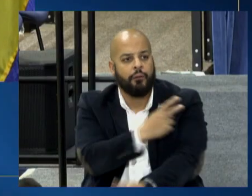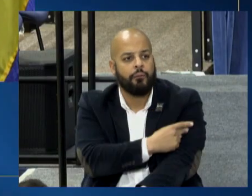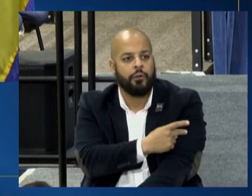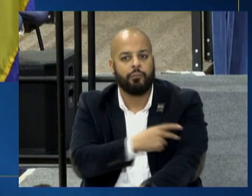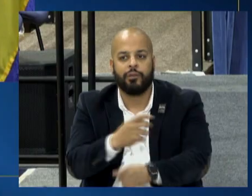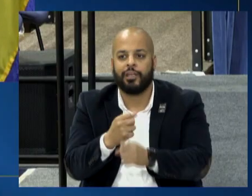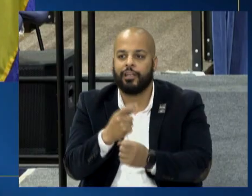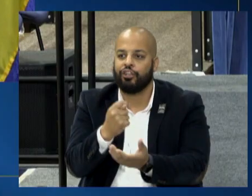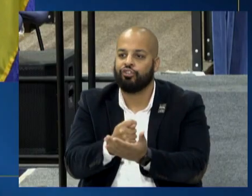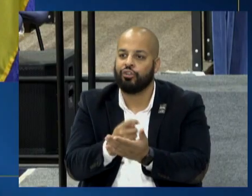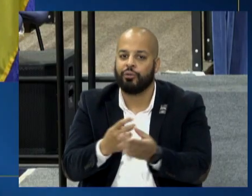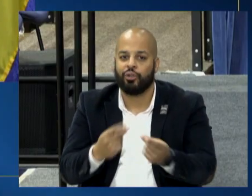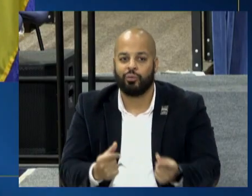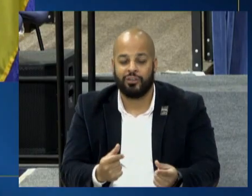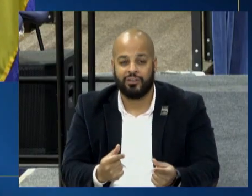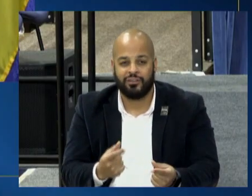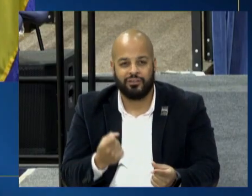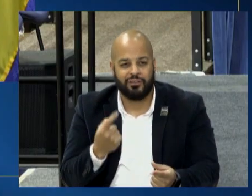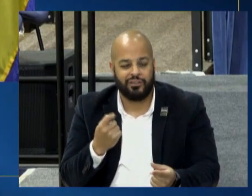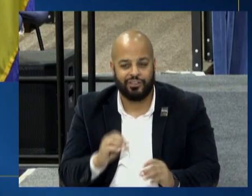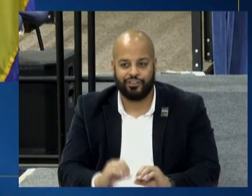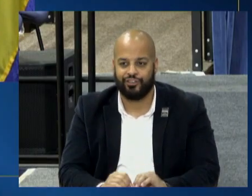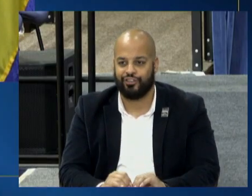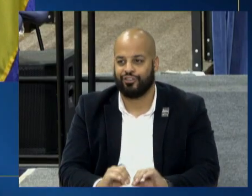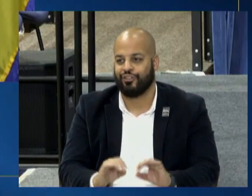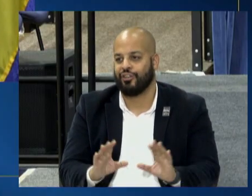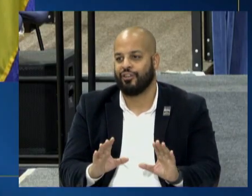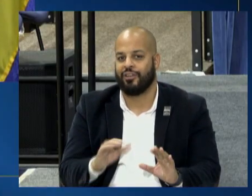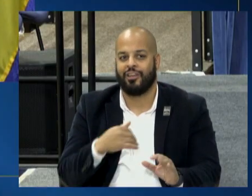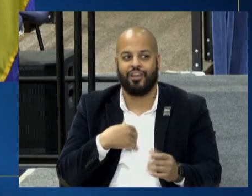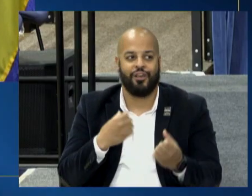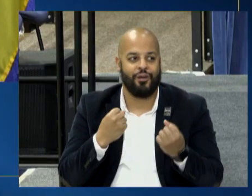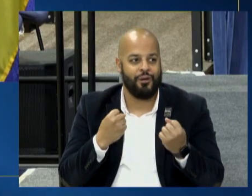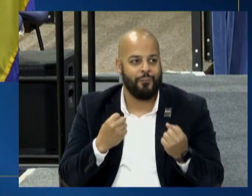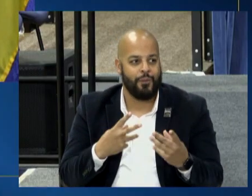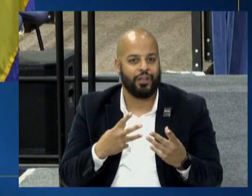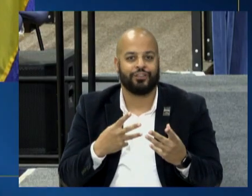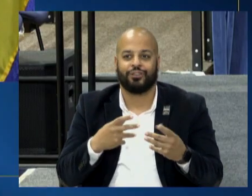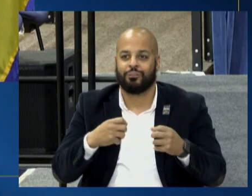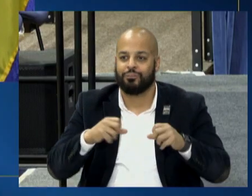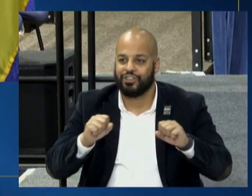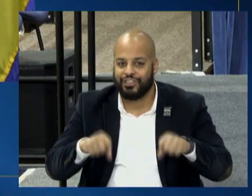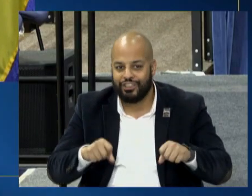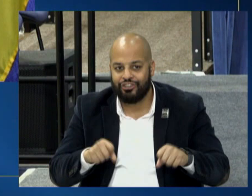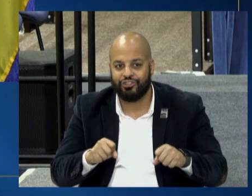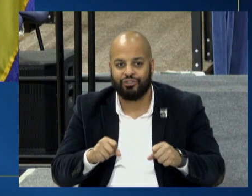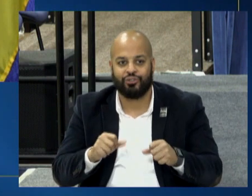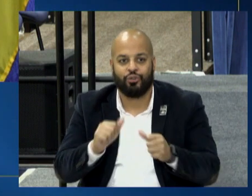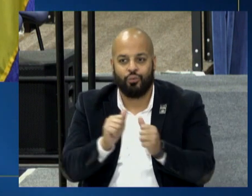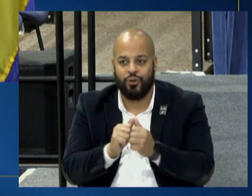it's clear that there is so much promise and potential in the work that you all are doing.